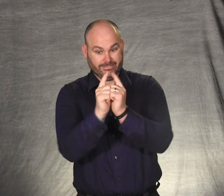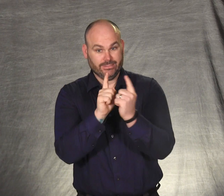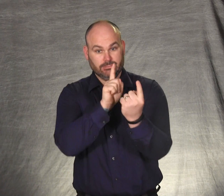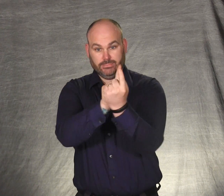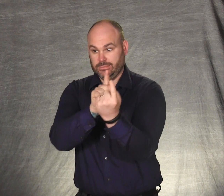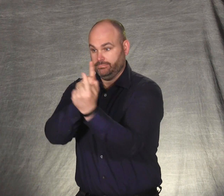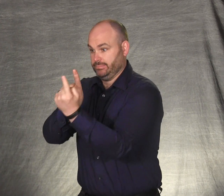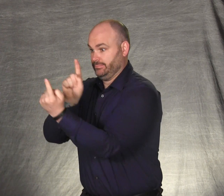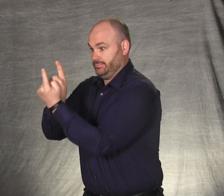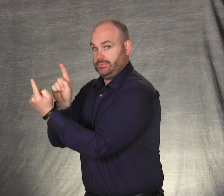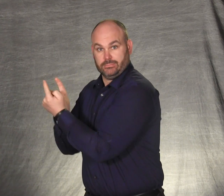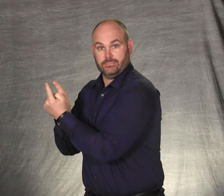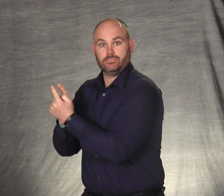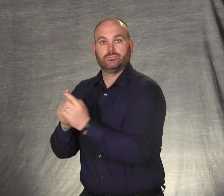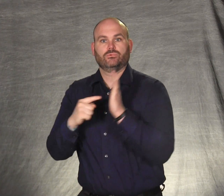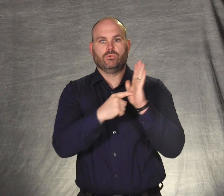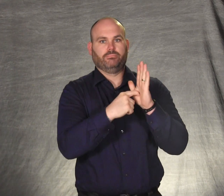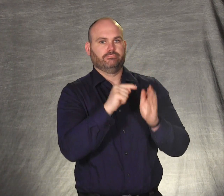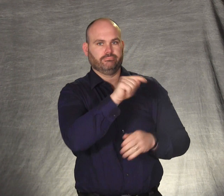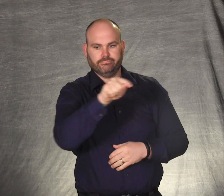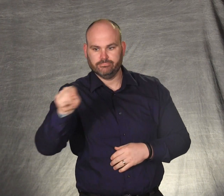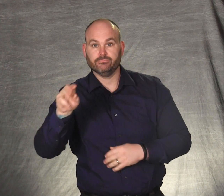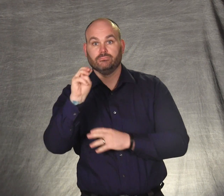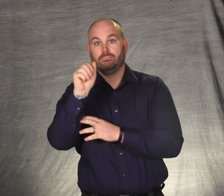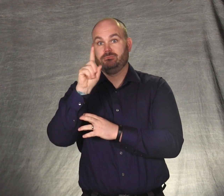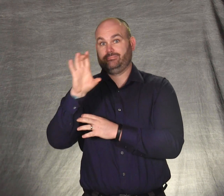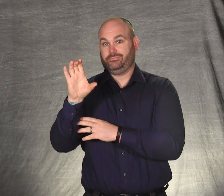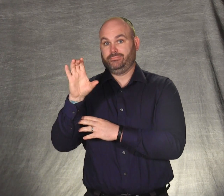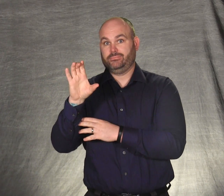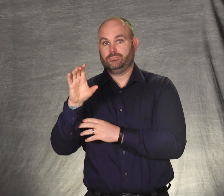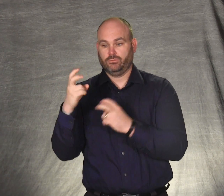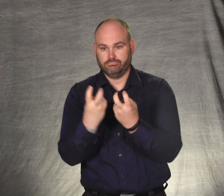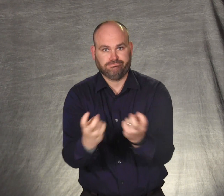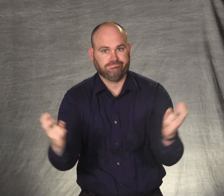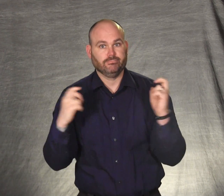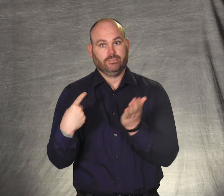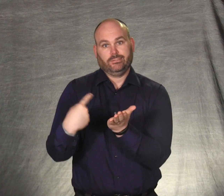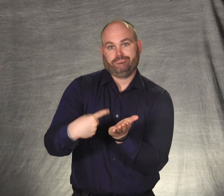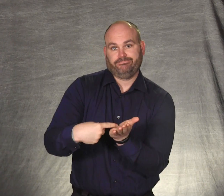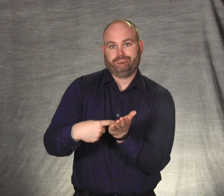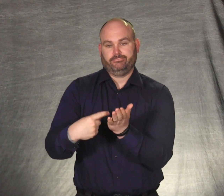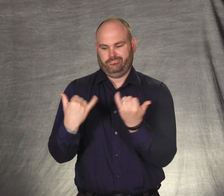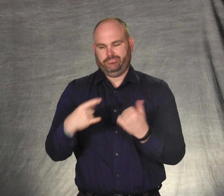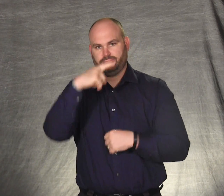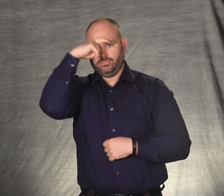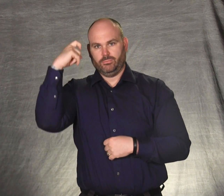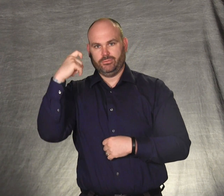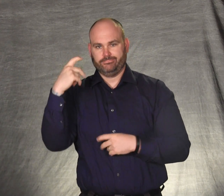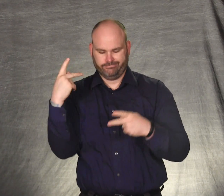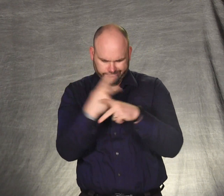We will meet with representatives from MADC early this summer